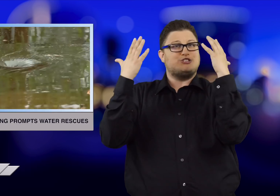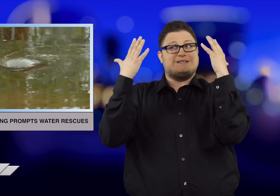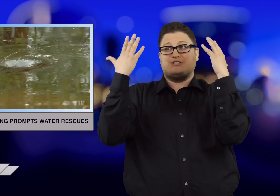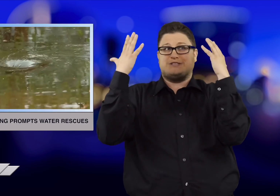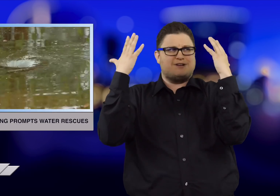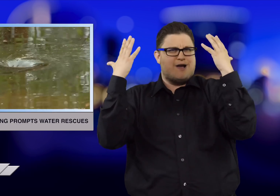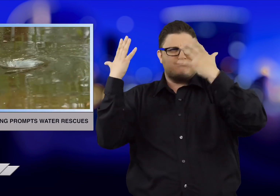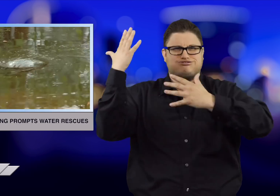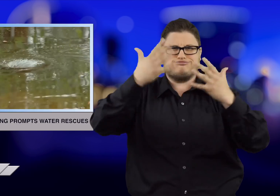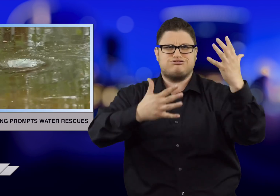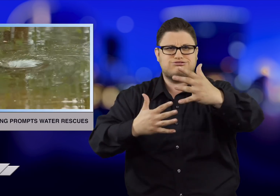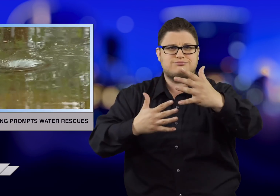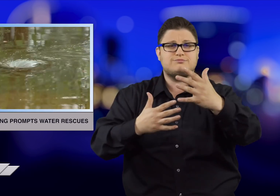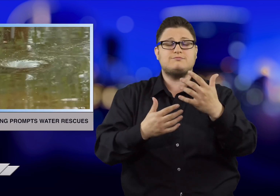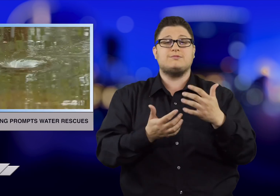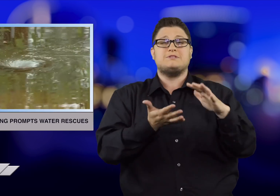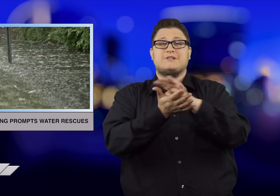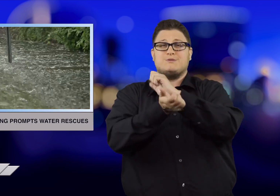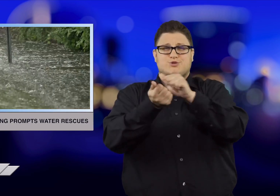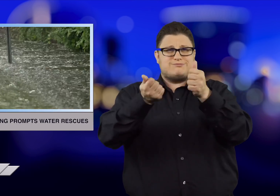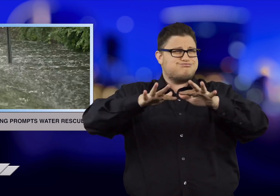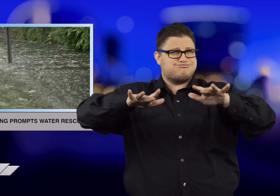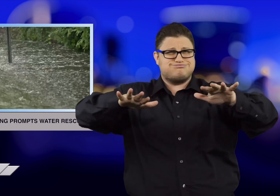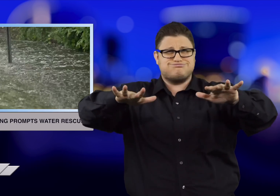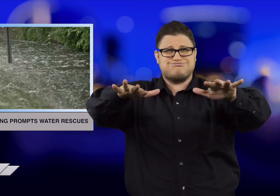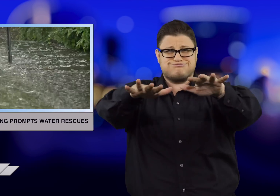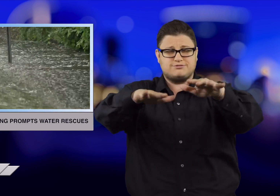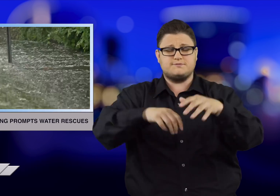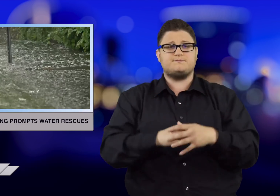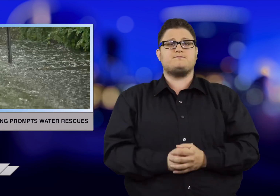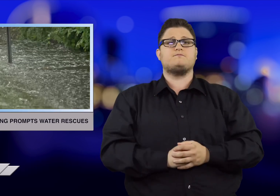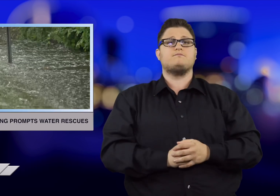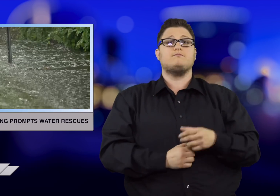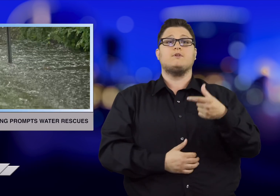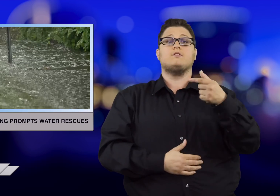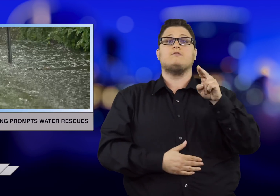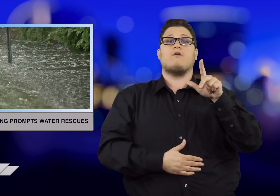into homes and scattered debris across the island.